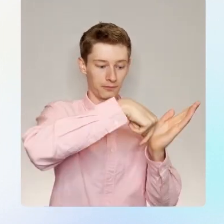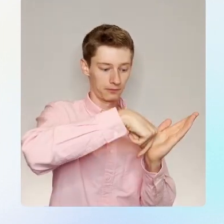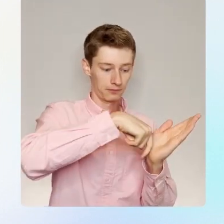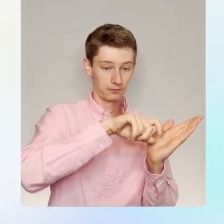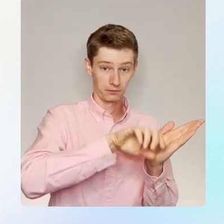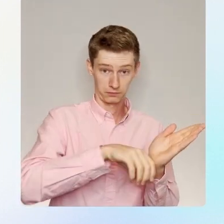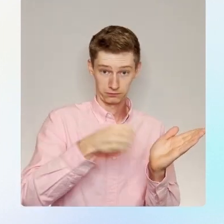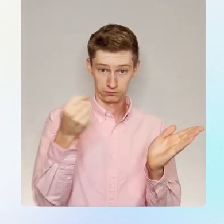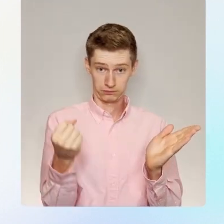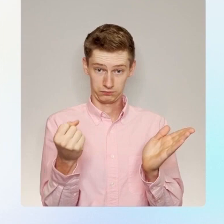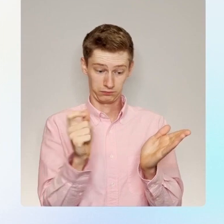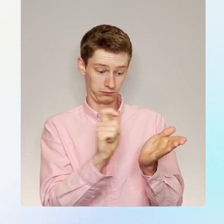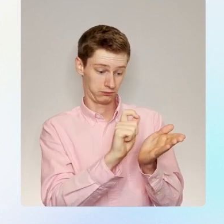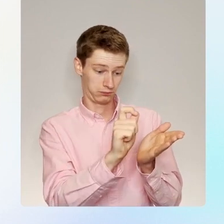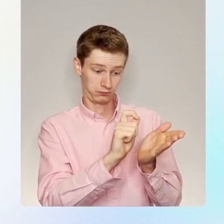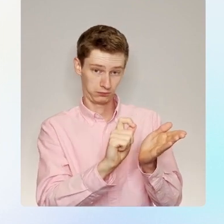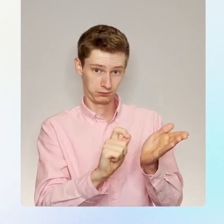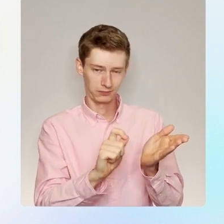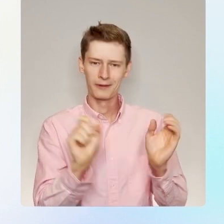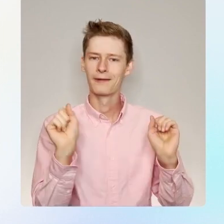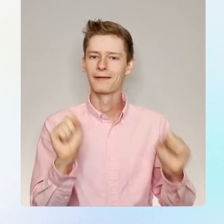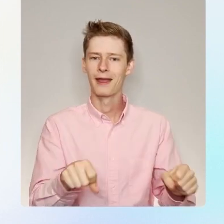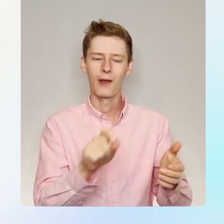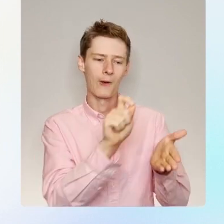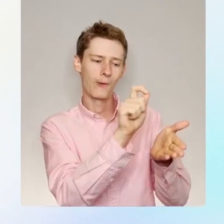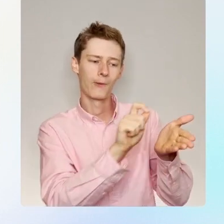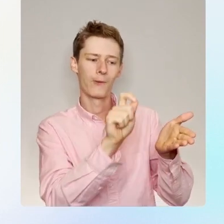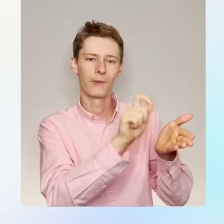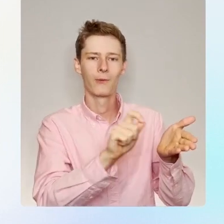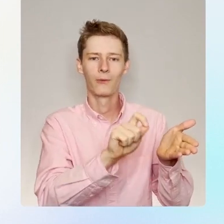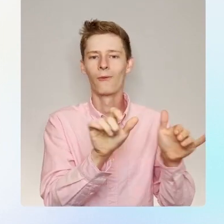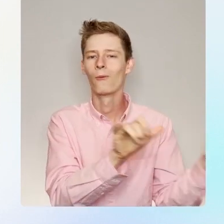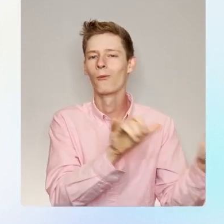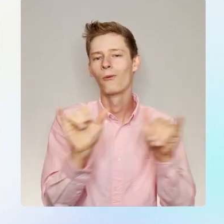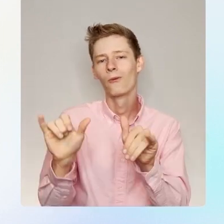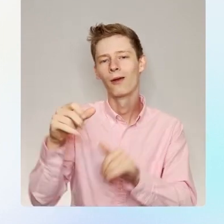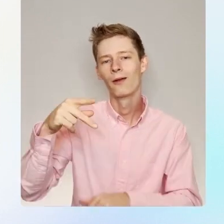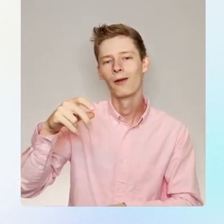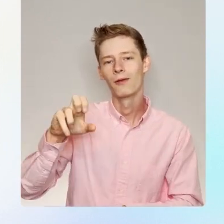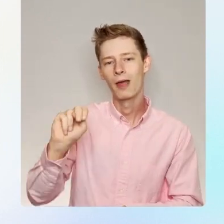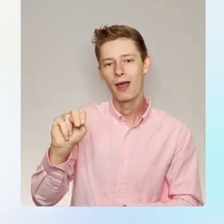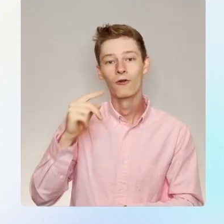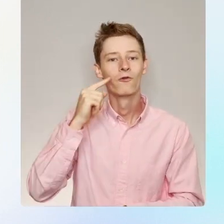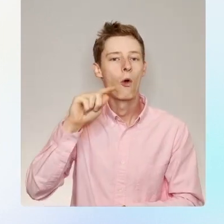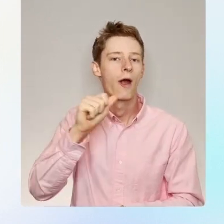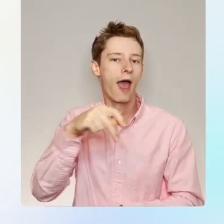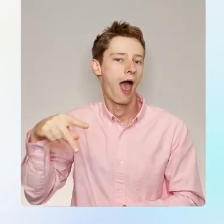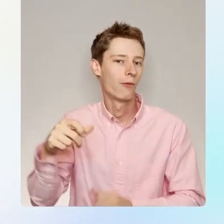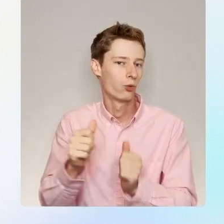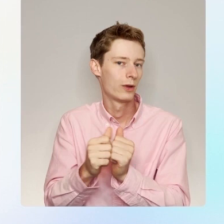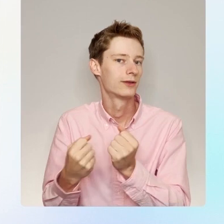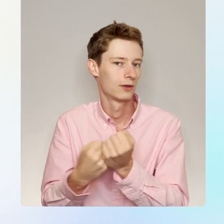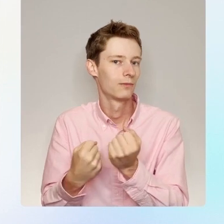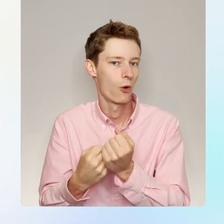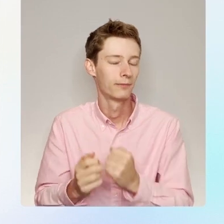Once you flip the controller around, this allows you to use the Touch Pro Controller as a pen-like device in applications that support it.